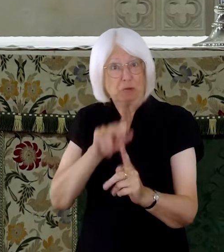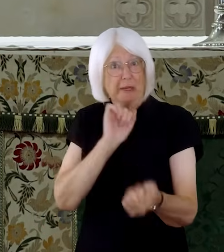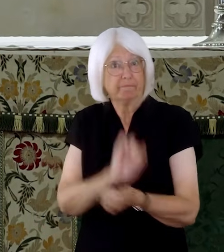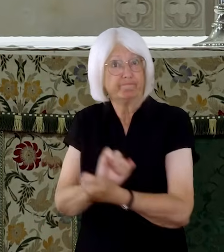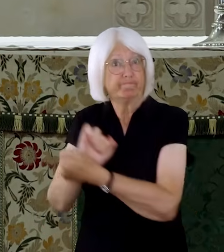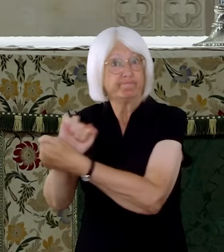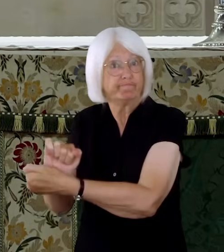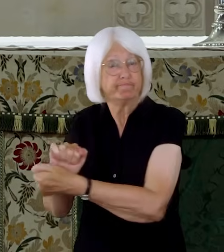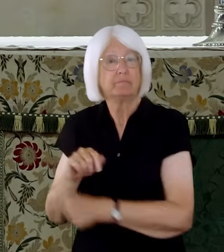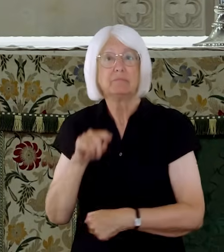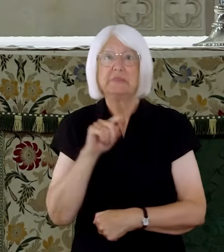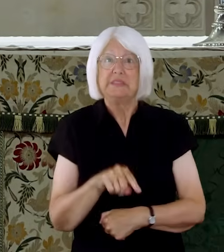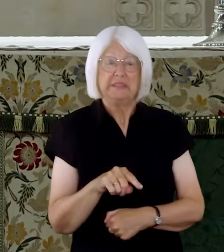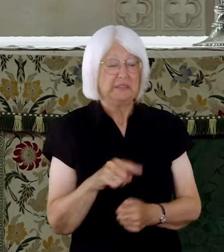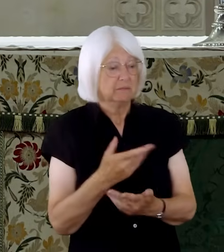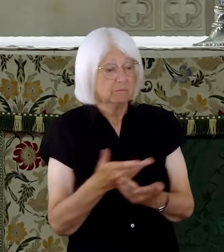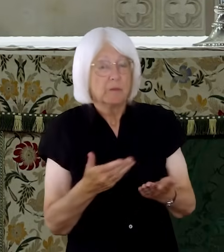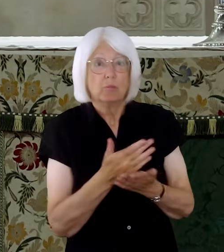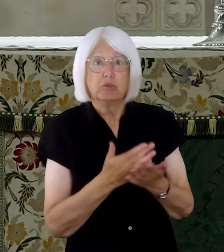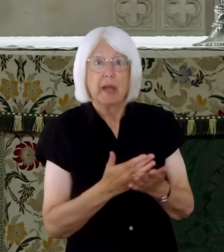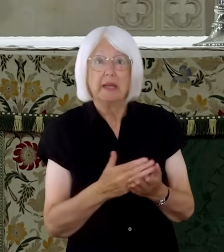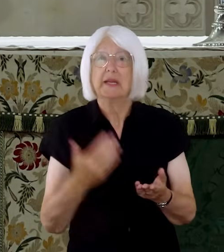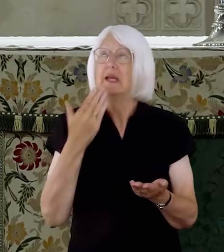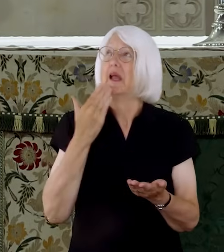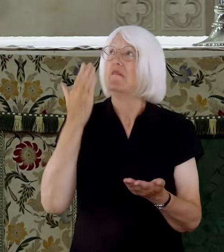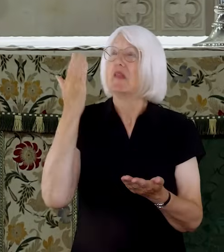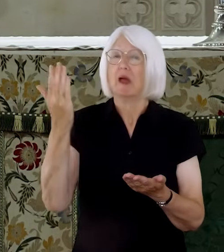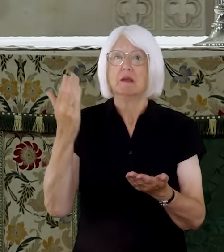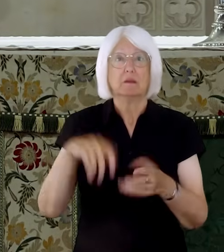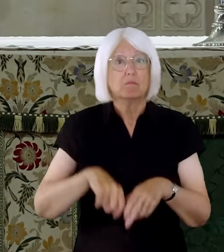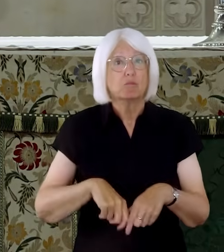that he was betrayed, took bread and gave you thanks.